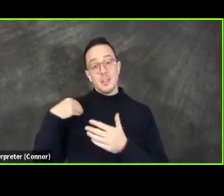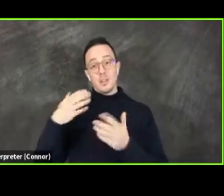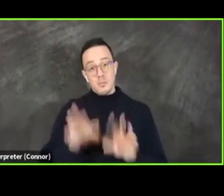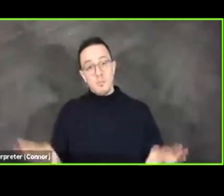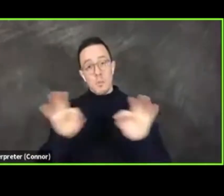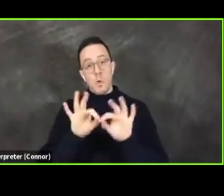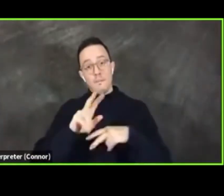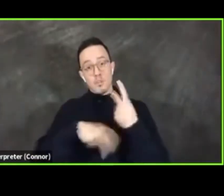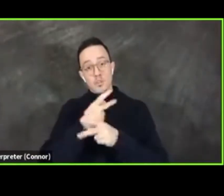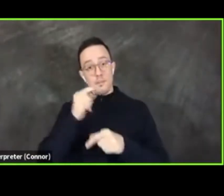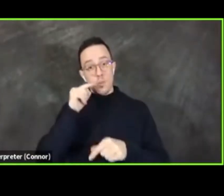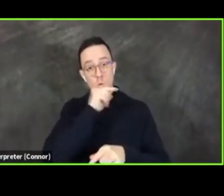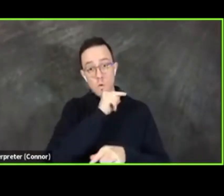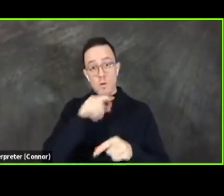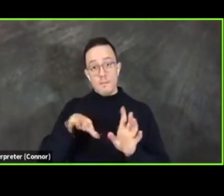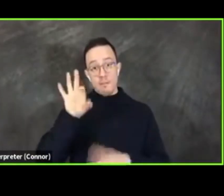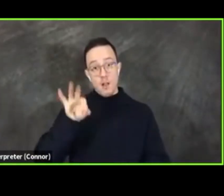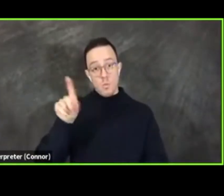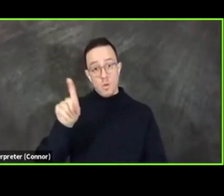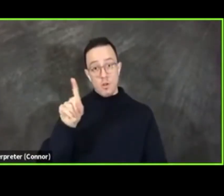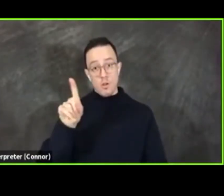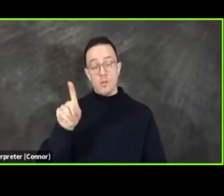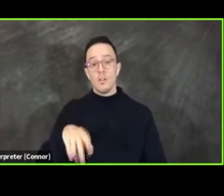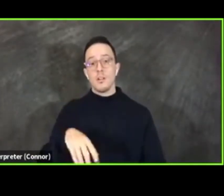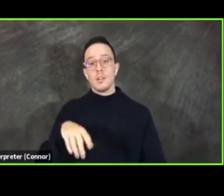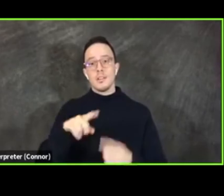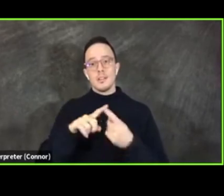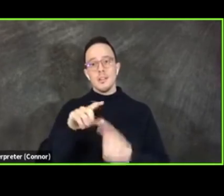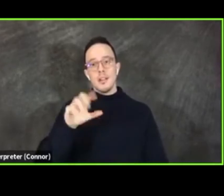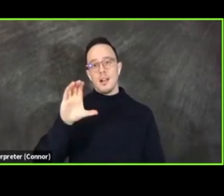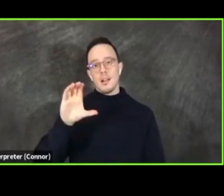CAN BE FOUND GROWING IN CAMPOS COMMUNITY GARDENS, AND MANY PUBLIC SCHOOLS